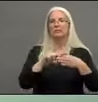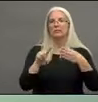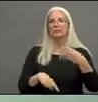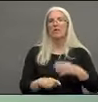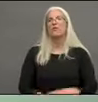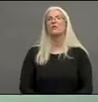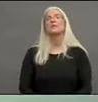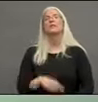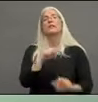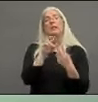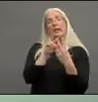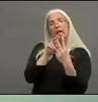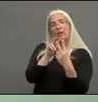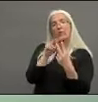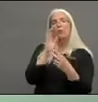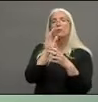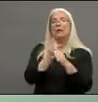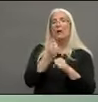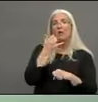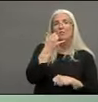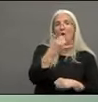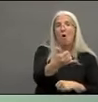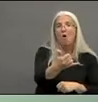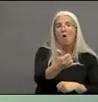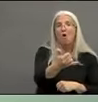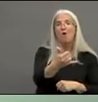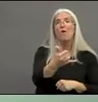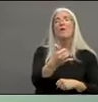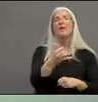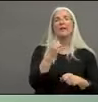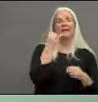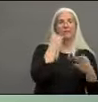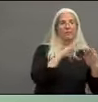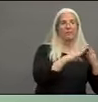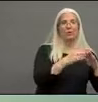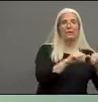if you went through a community site, or you might receive an email, you might